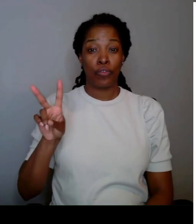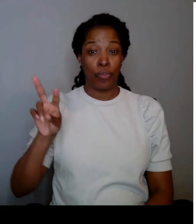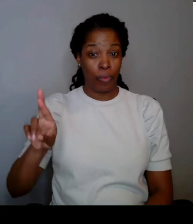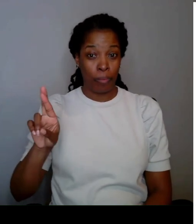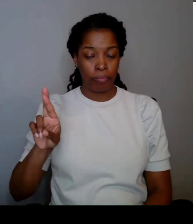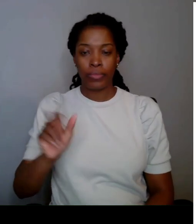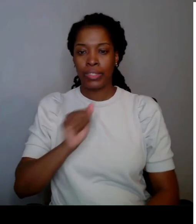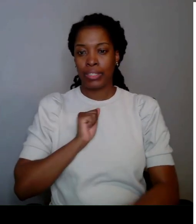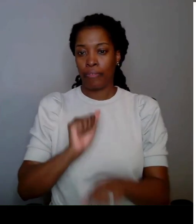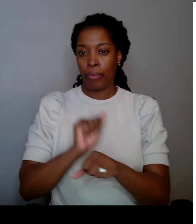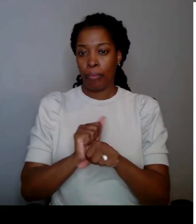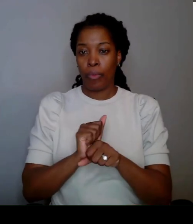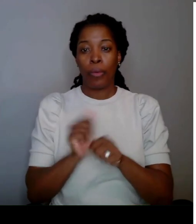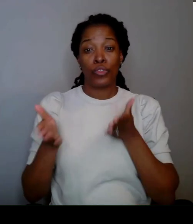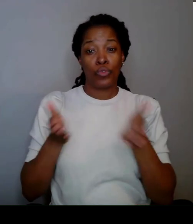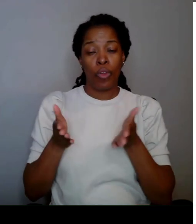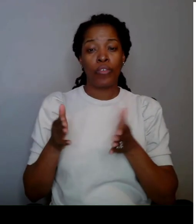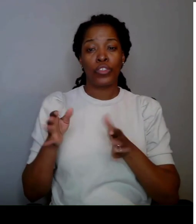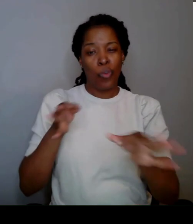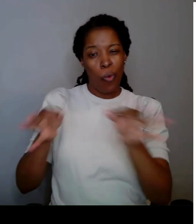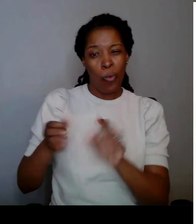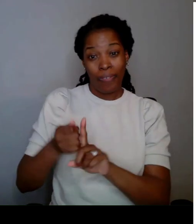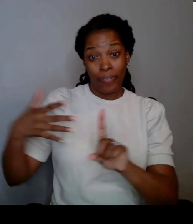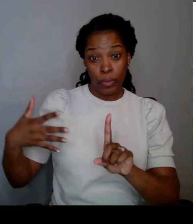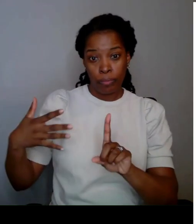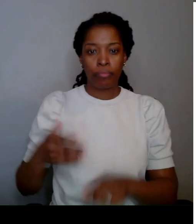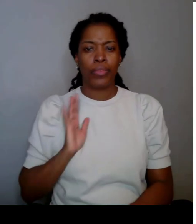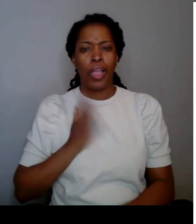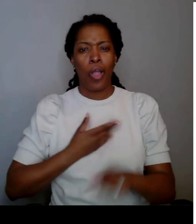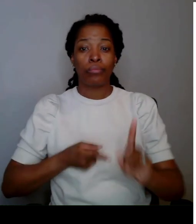Our goal is to help you explore and launch your own Business Today,